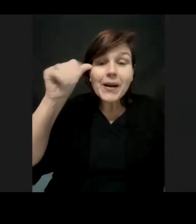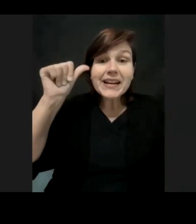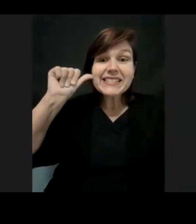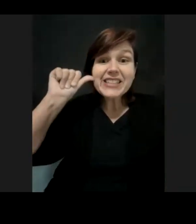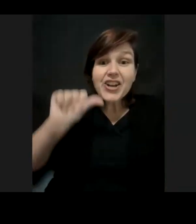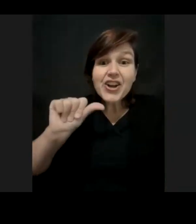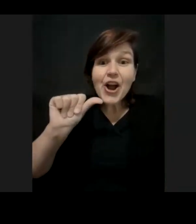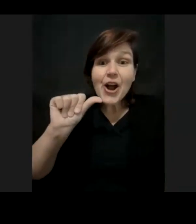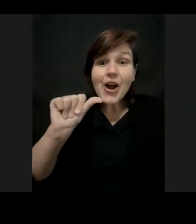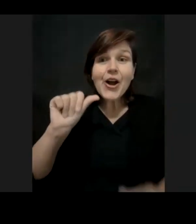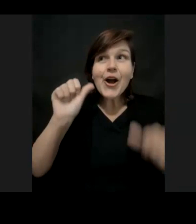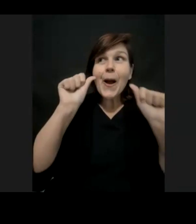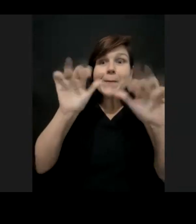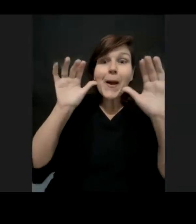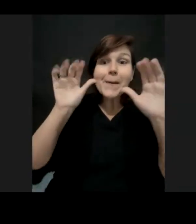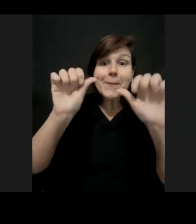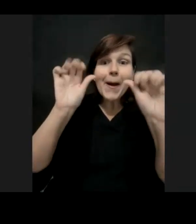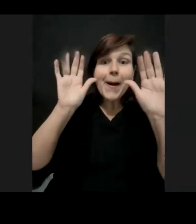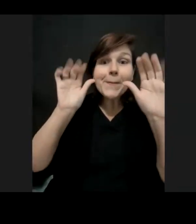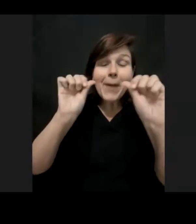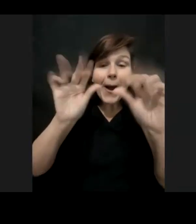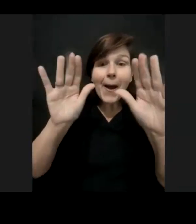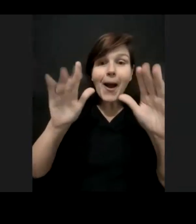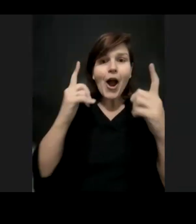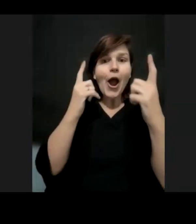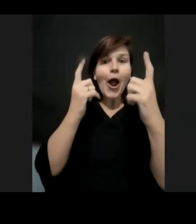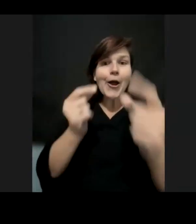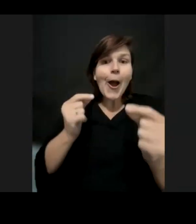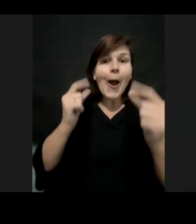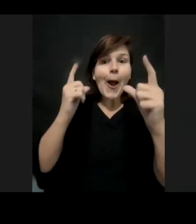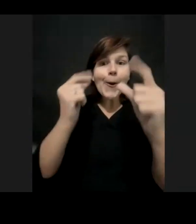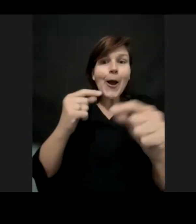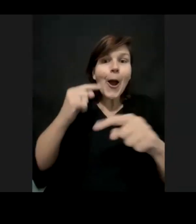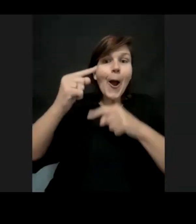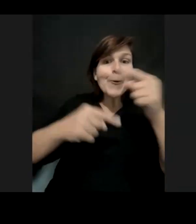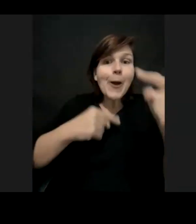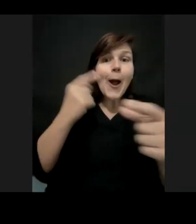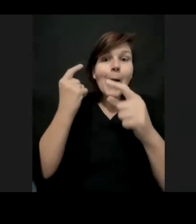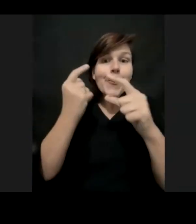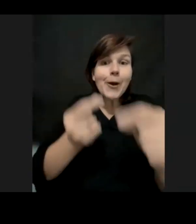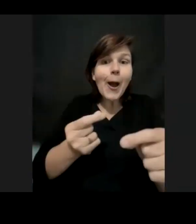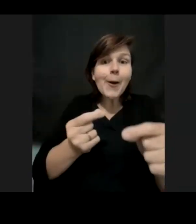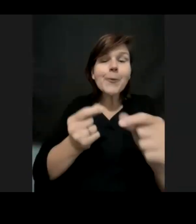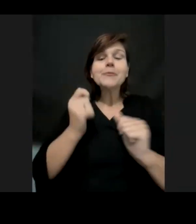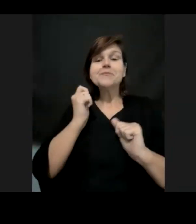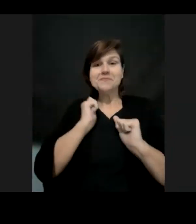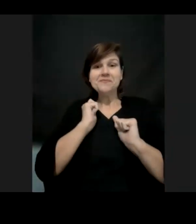Go, go, go. Go, go, go, go, go-a-te go. Okay, boys and girls, we're going to sing